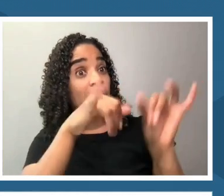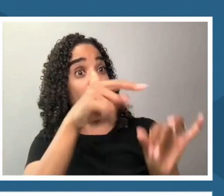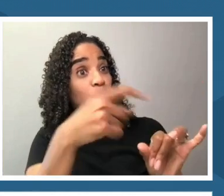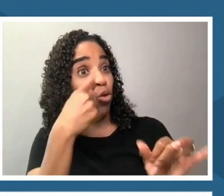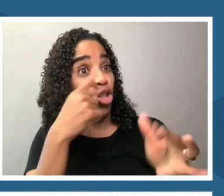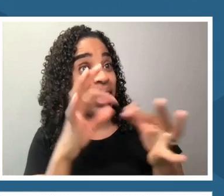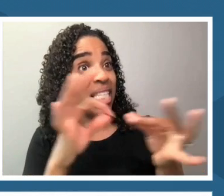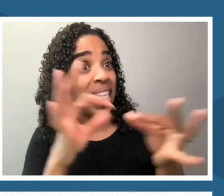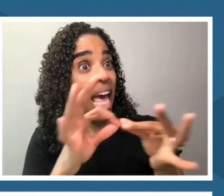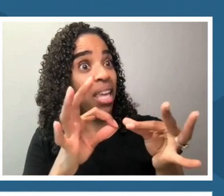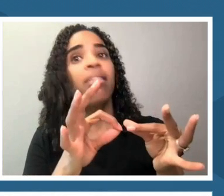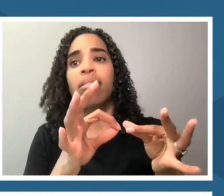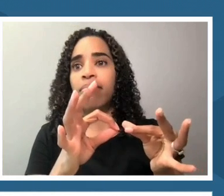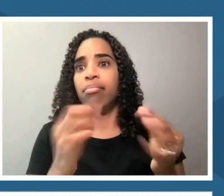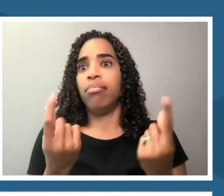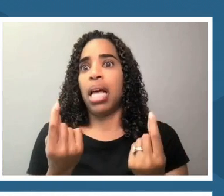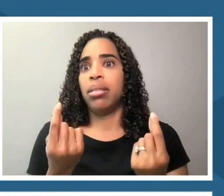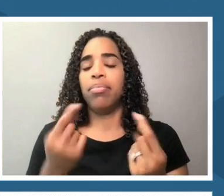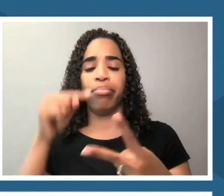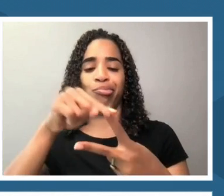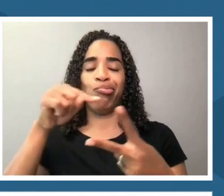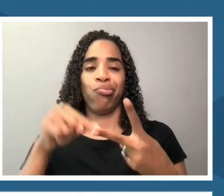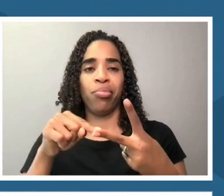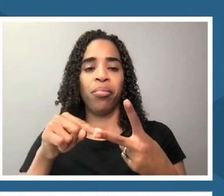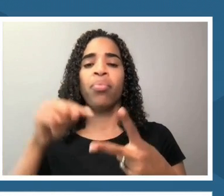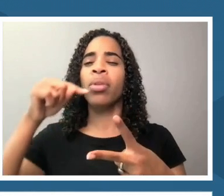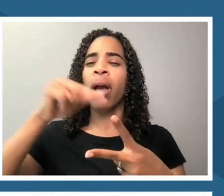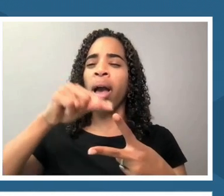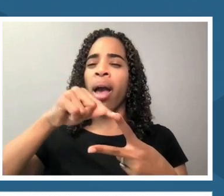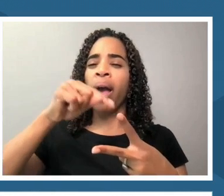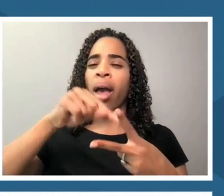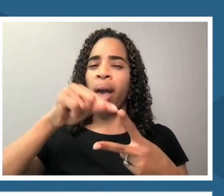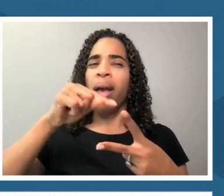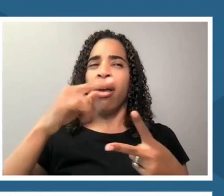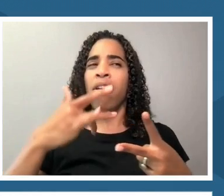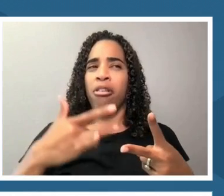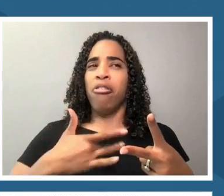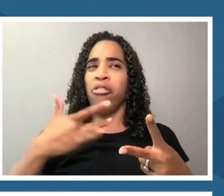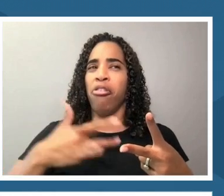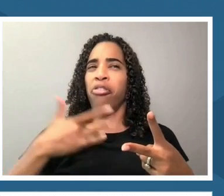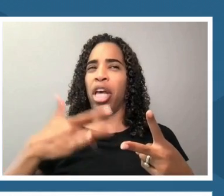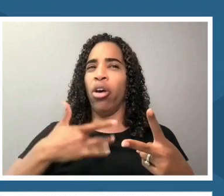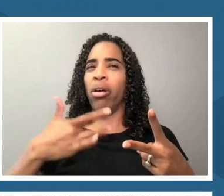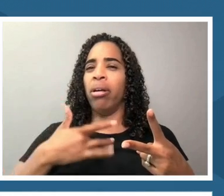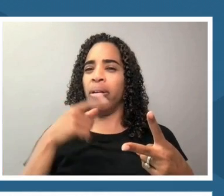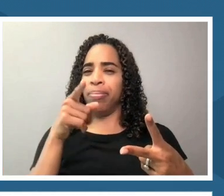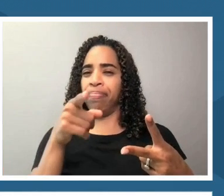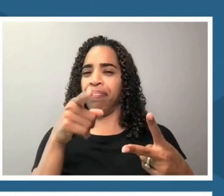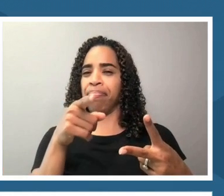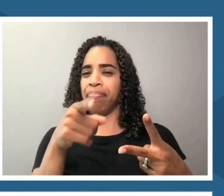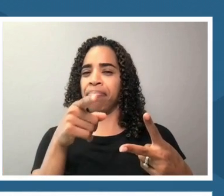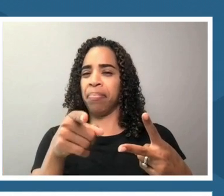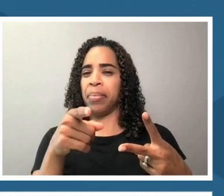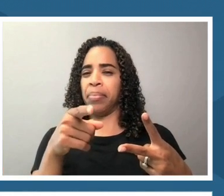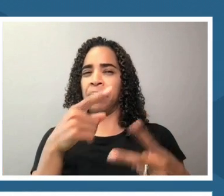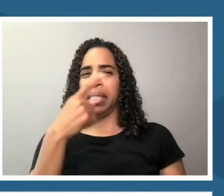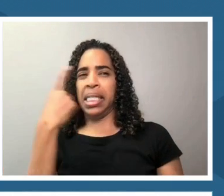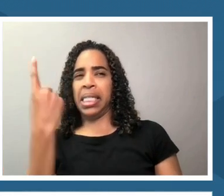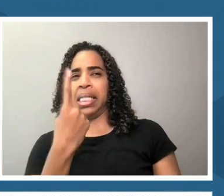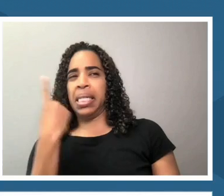uh on one hand um it definitely underscores this idea that